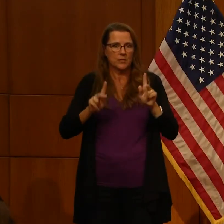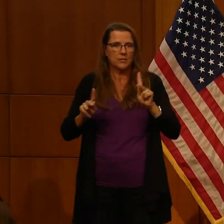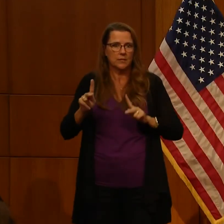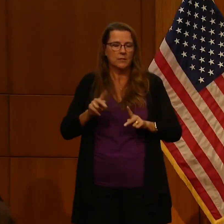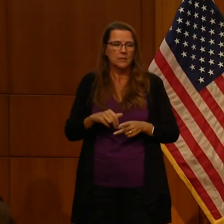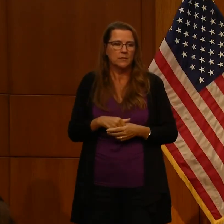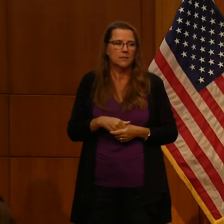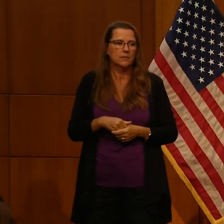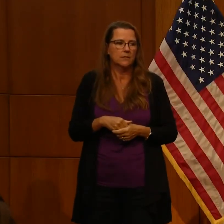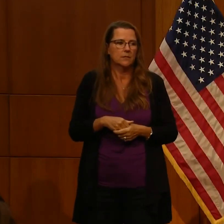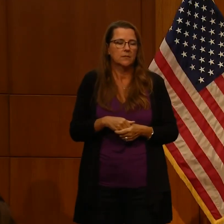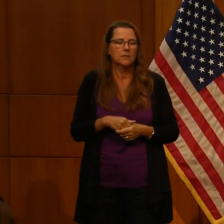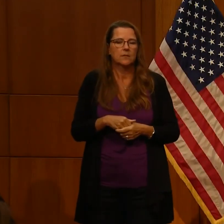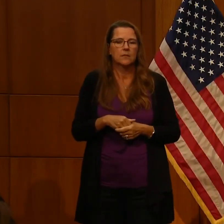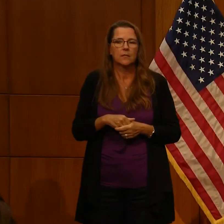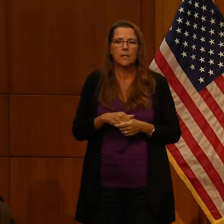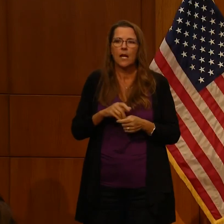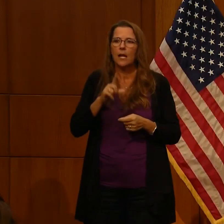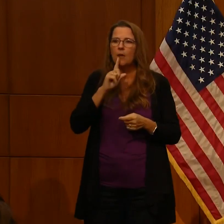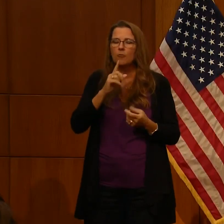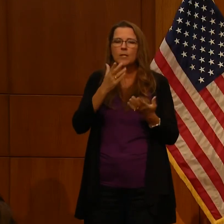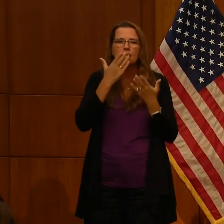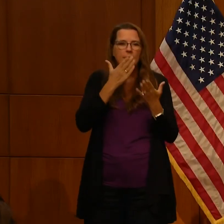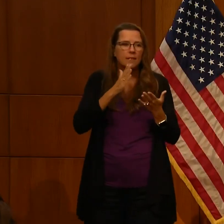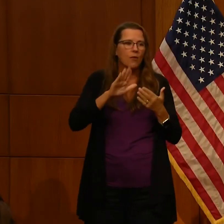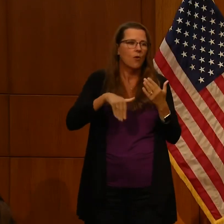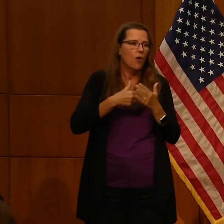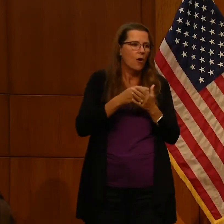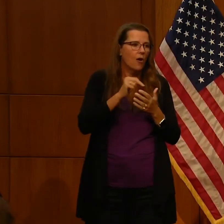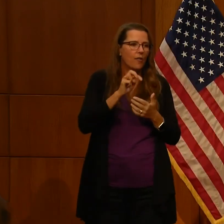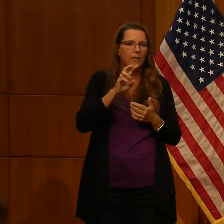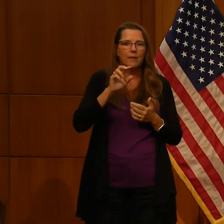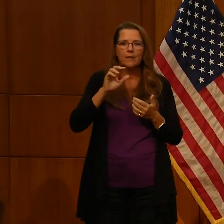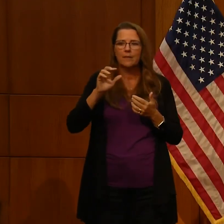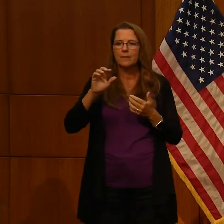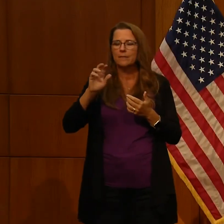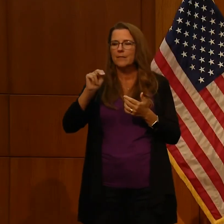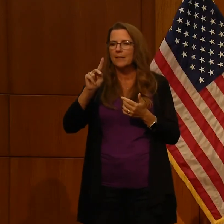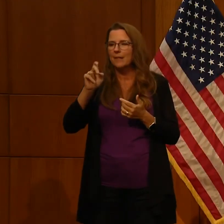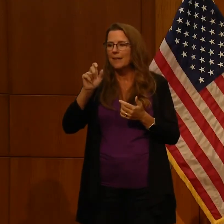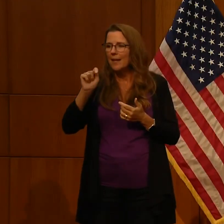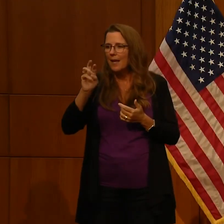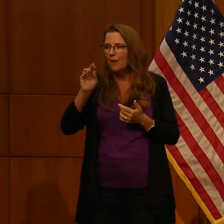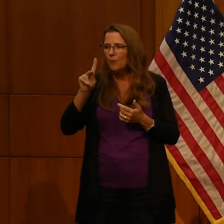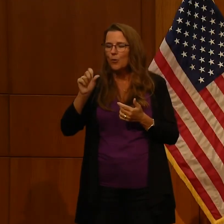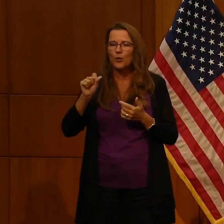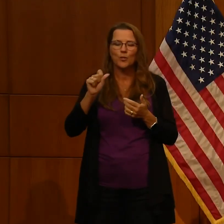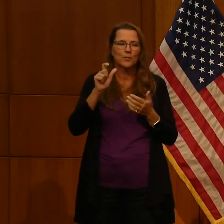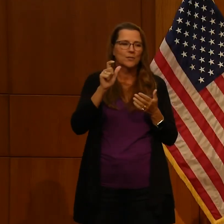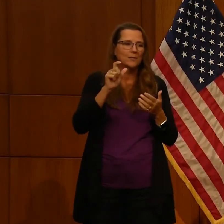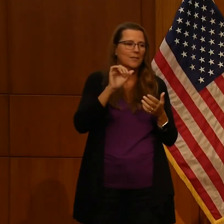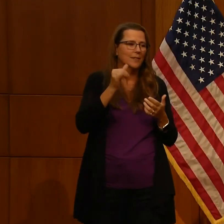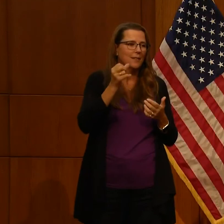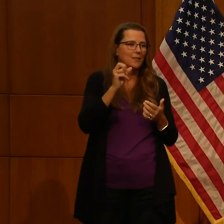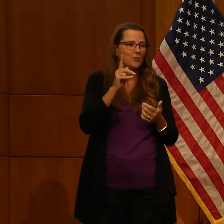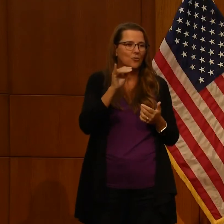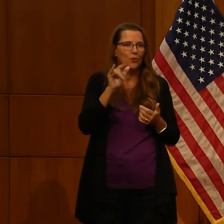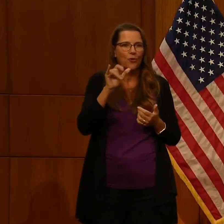FELLOW VIRGINIANS AND I. I WANTED TO TAKE THIS OPPORTUNITY. I APPRECIATE ALL THE NETWORKS,